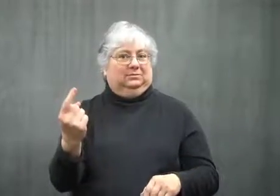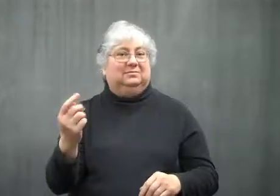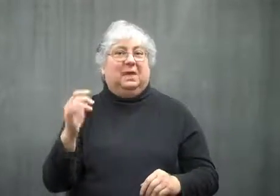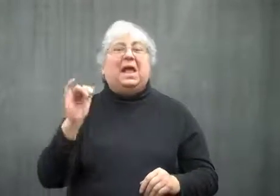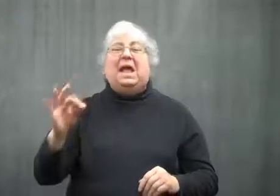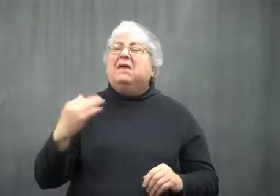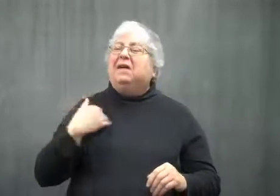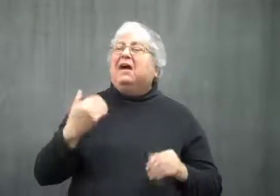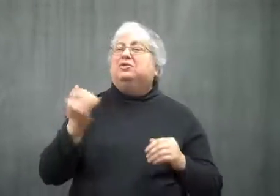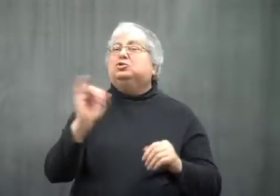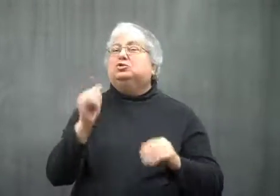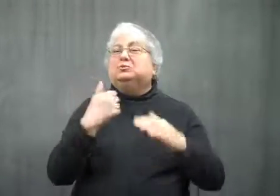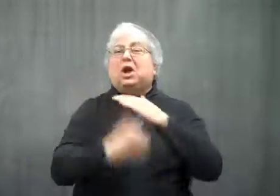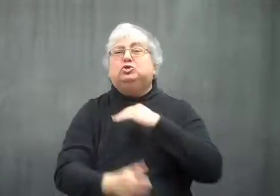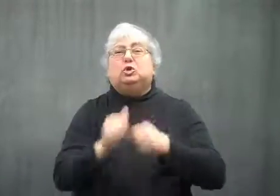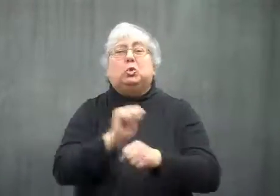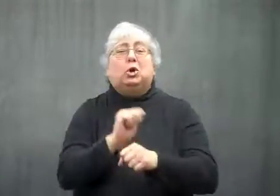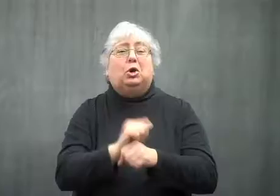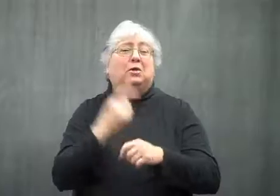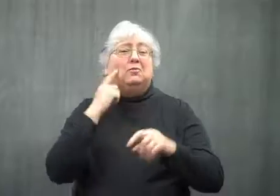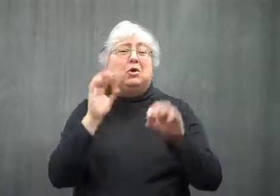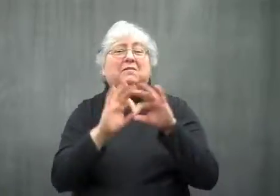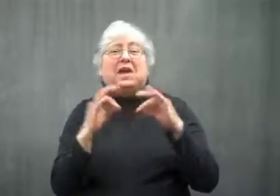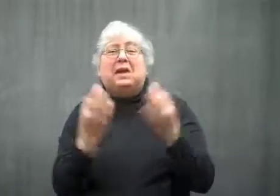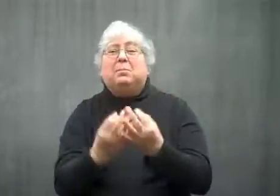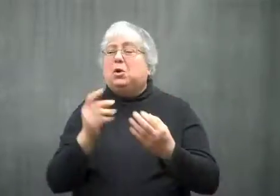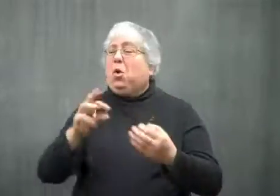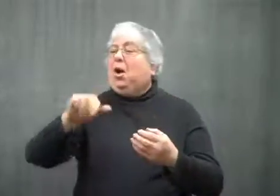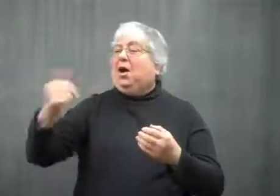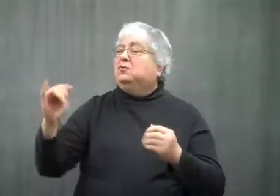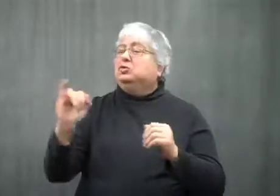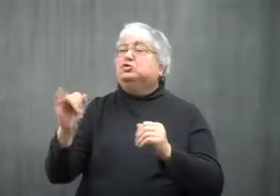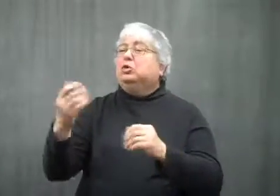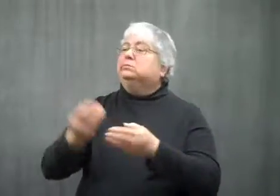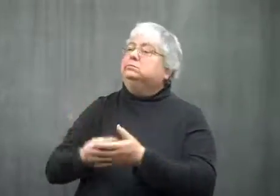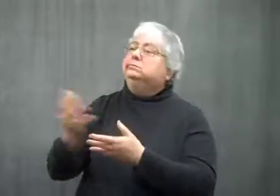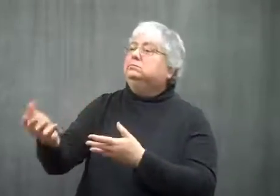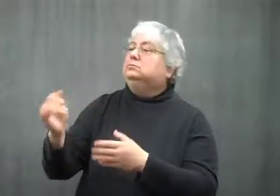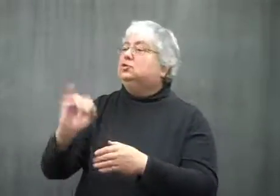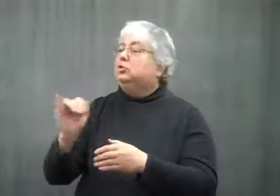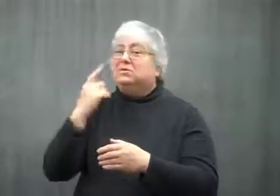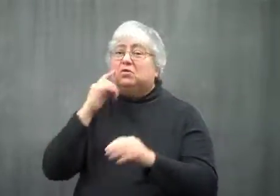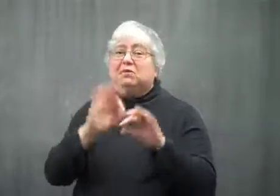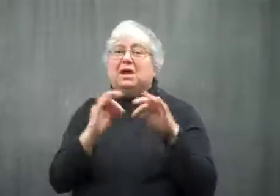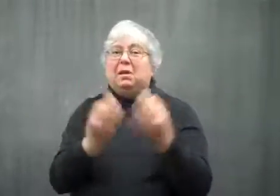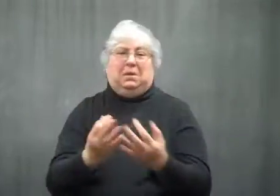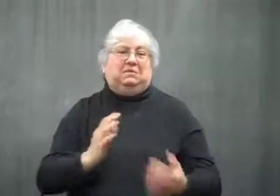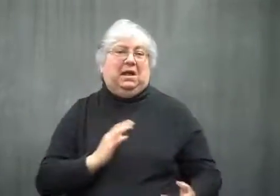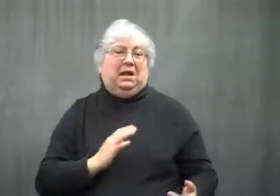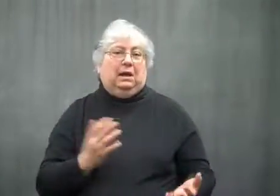Children could be covered under an employer's plan or other family insurance plan.